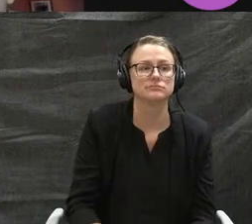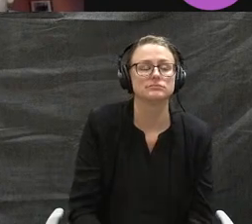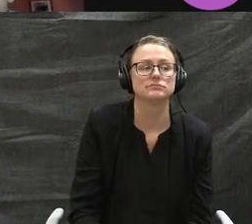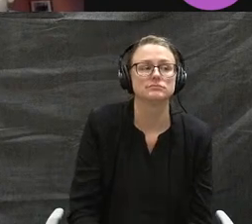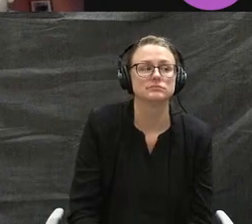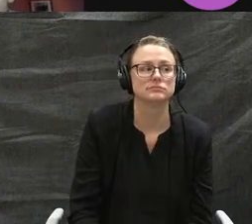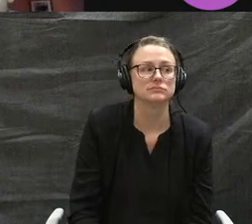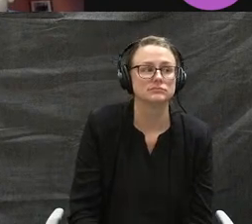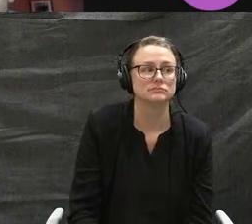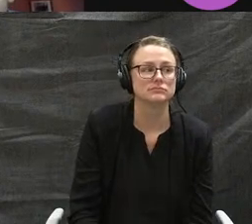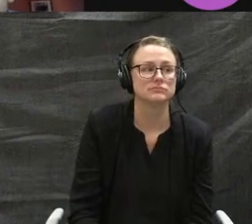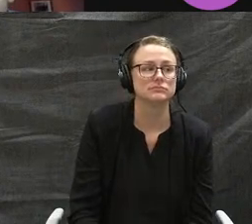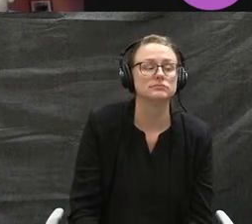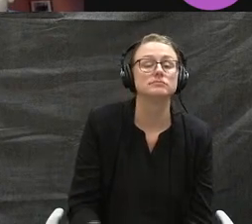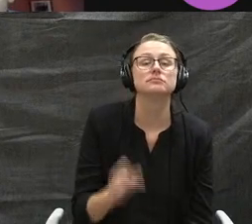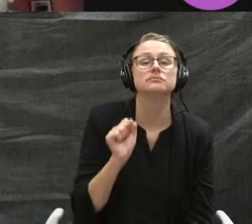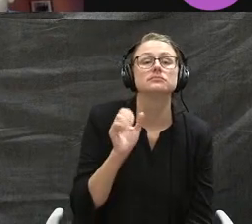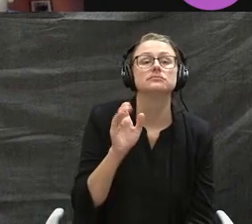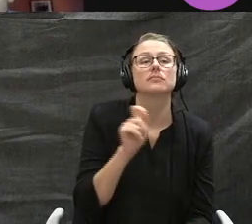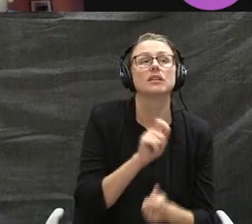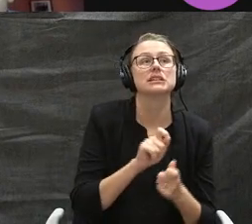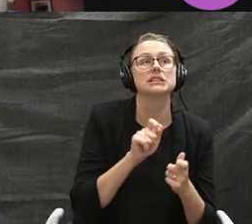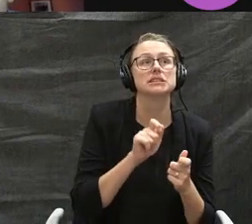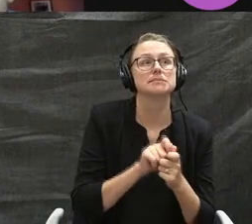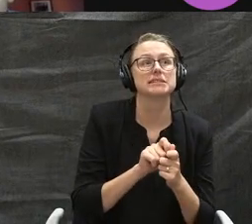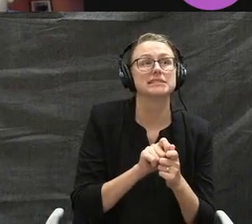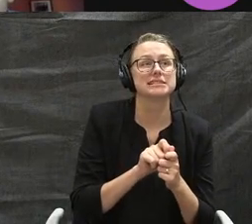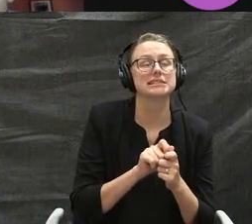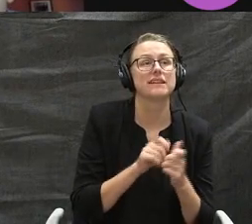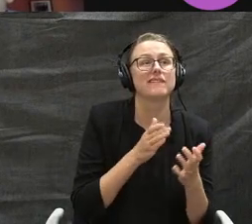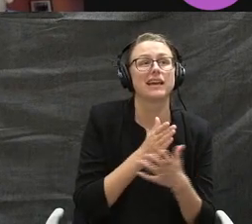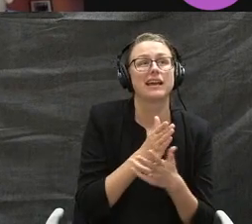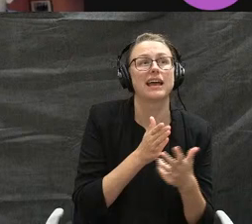And so the specifics of this goal. There's actually actually